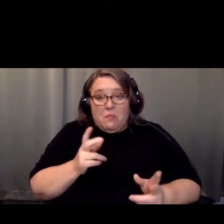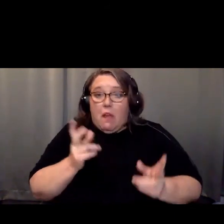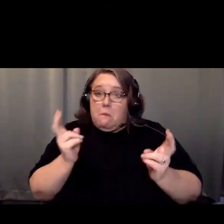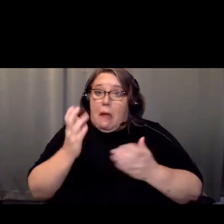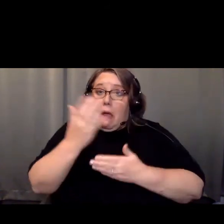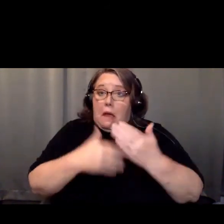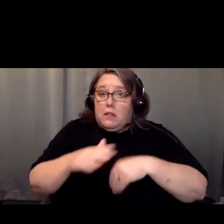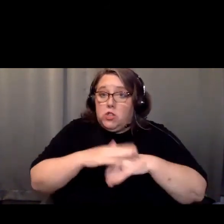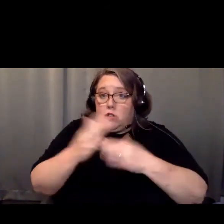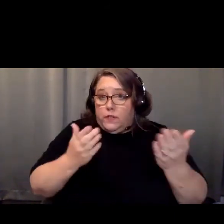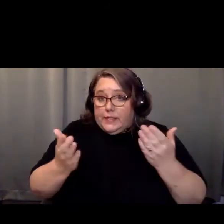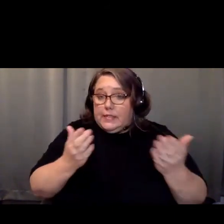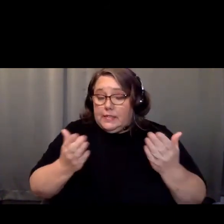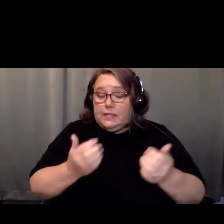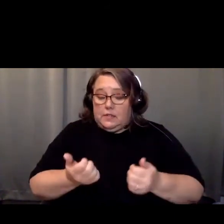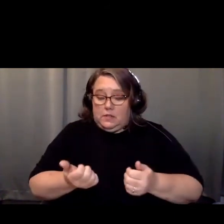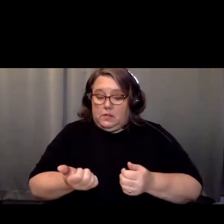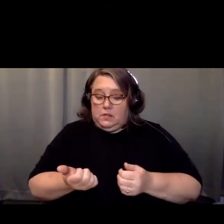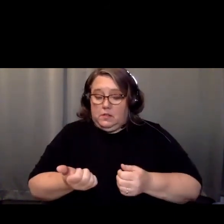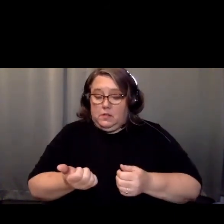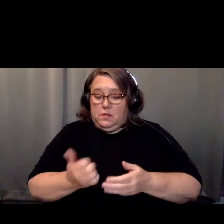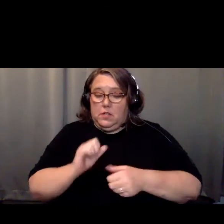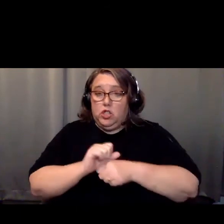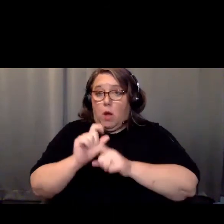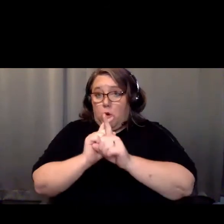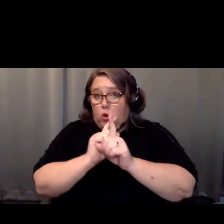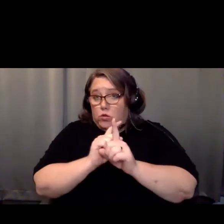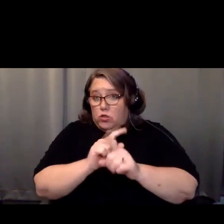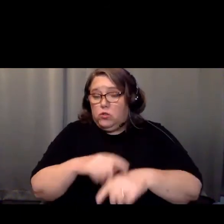which are usually provided by a job coach or an employment specialist.